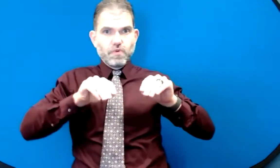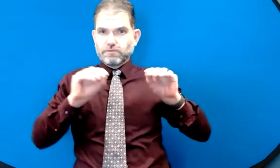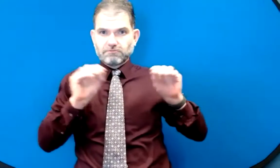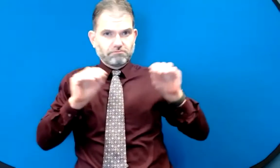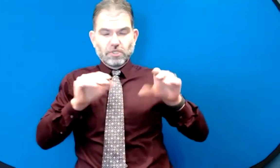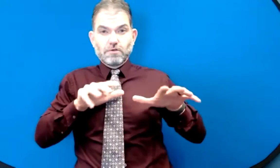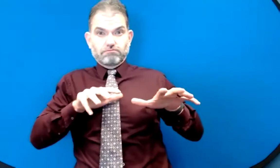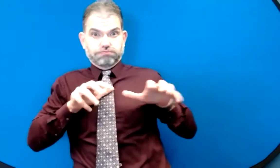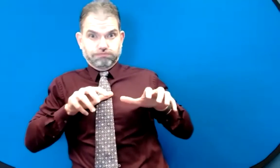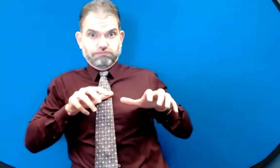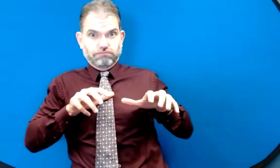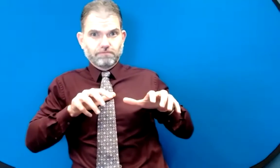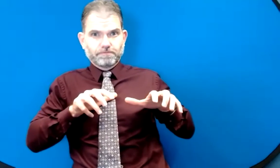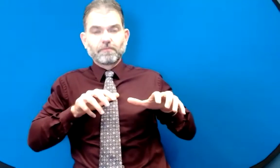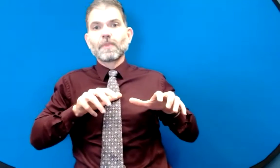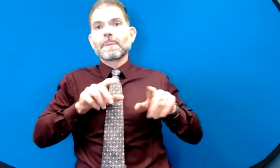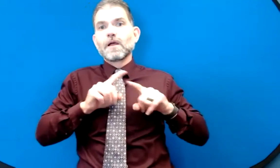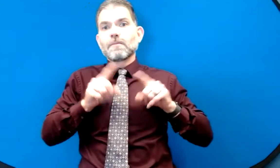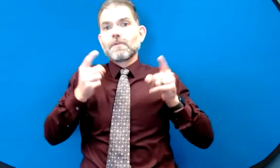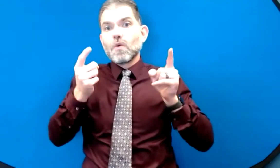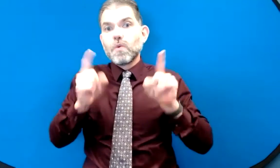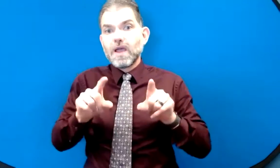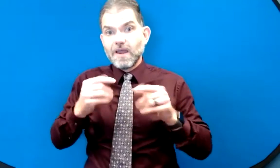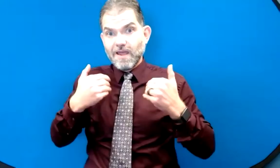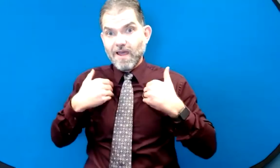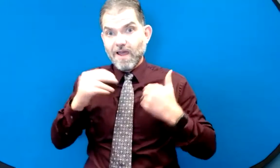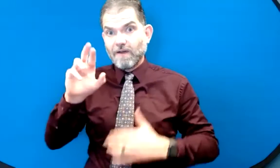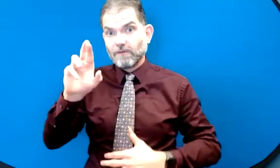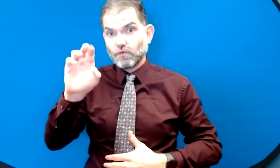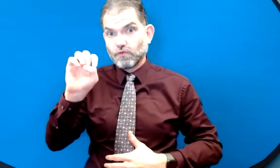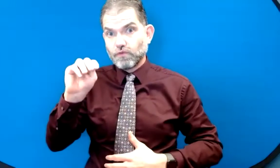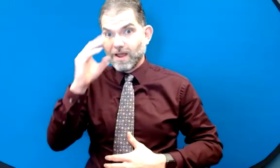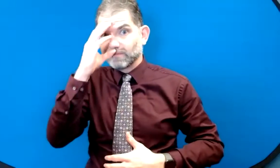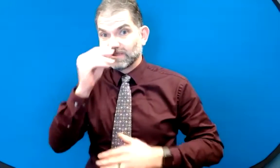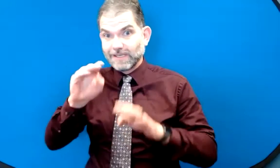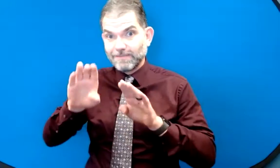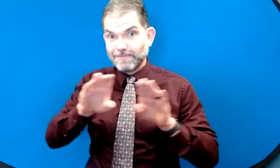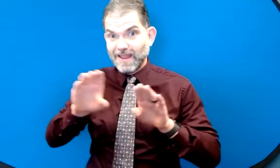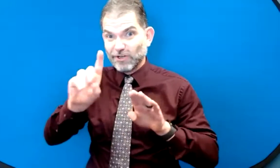ASL Interpreter: It's almost inbrellas as it can't move. ASL Interpreter: That remains for rapid eye movement.